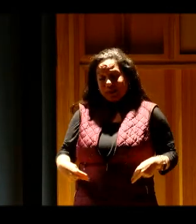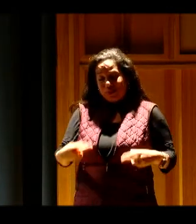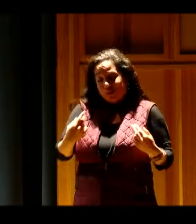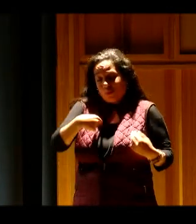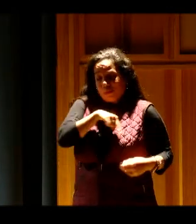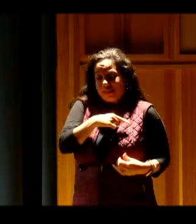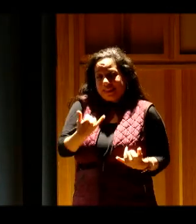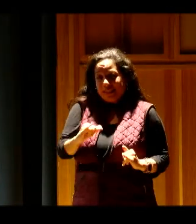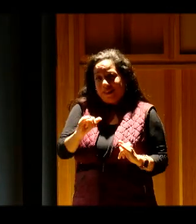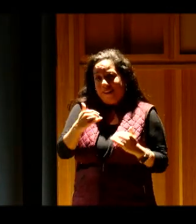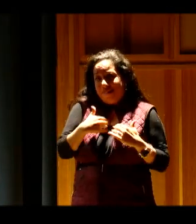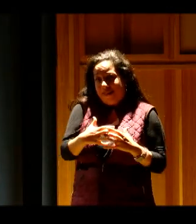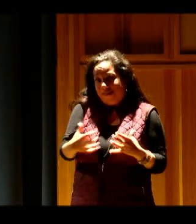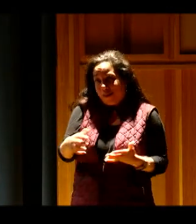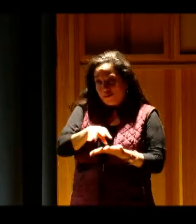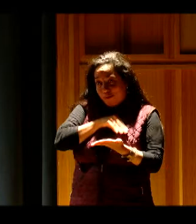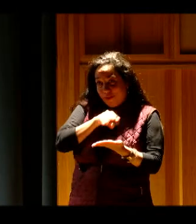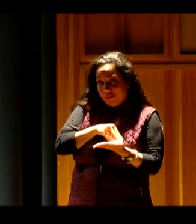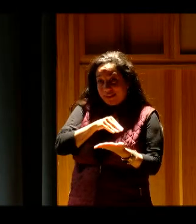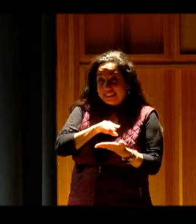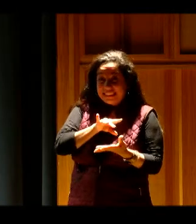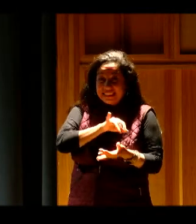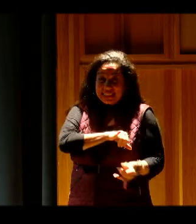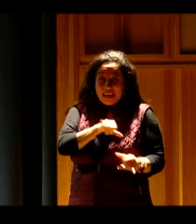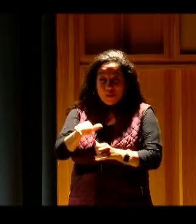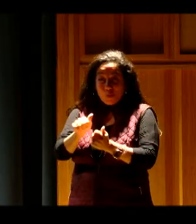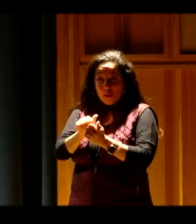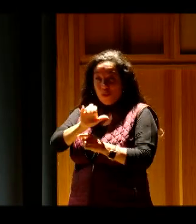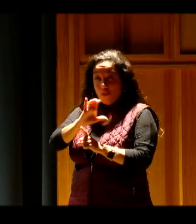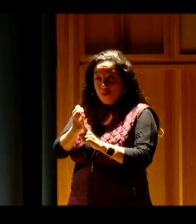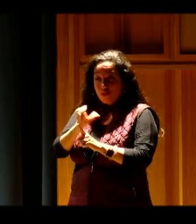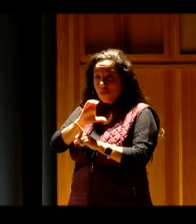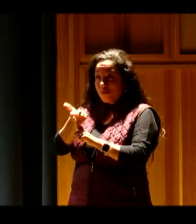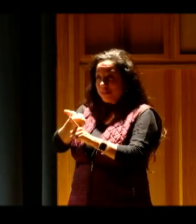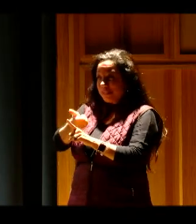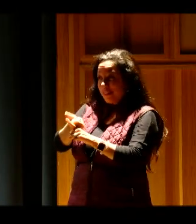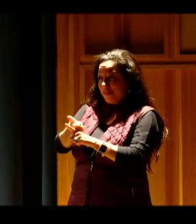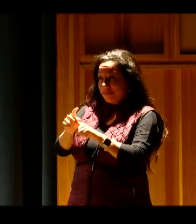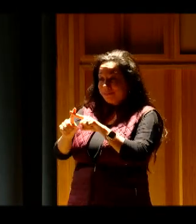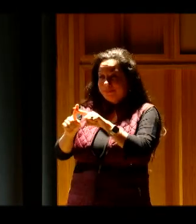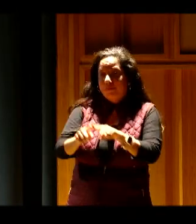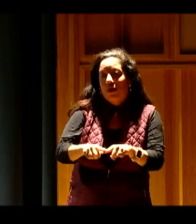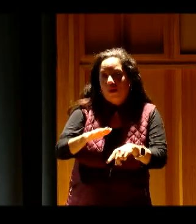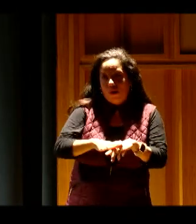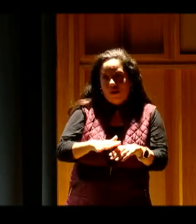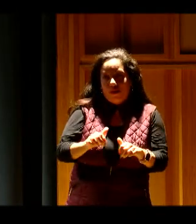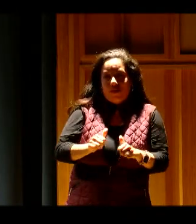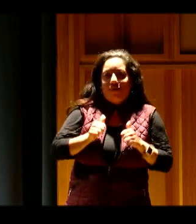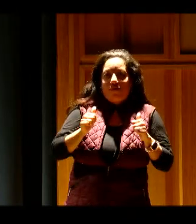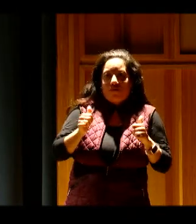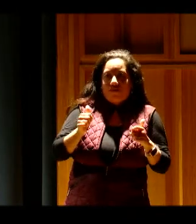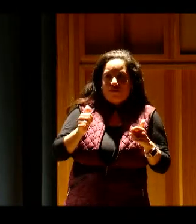And similarly with culture, culture is reliant as we know on a thriving world. We've heard so much